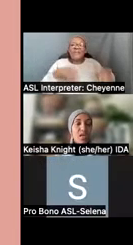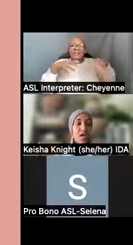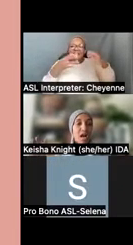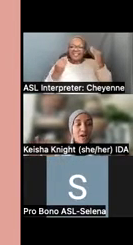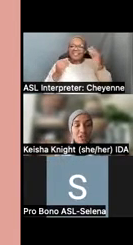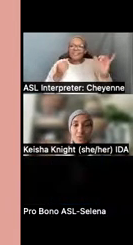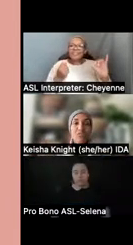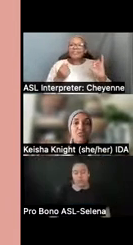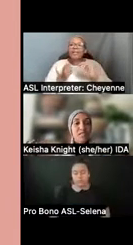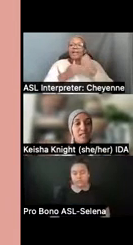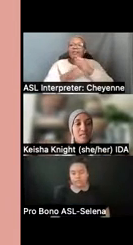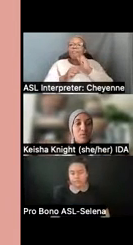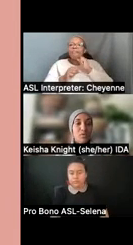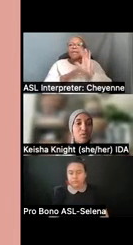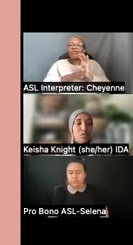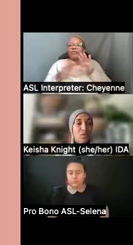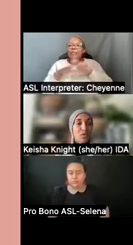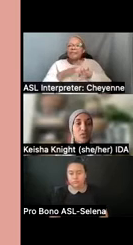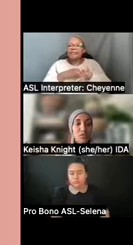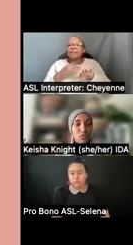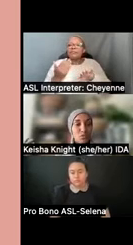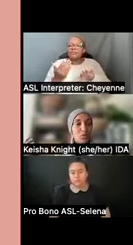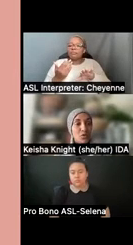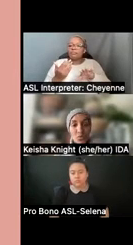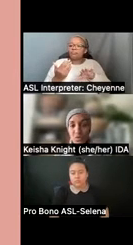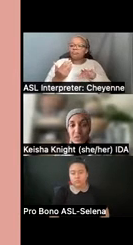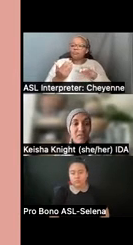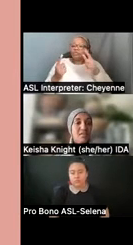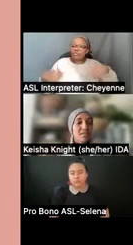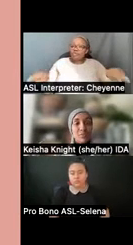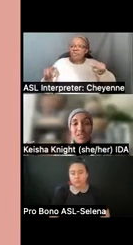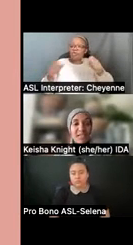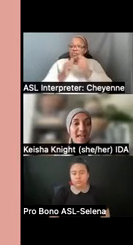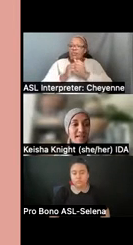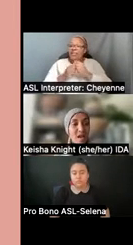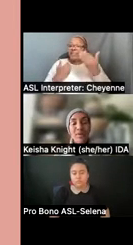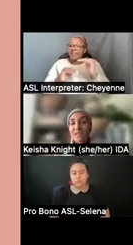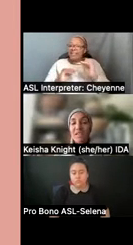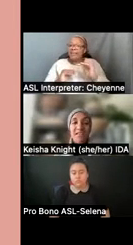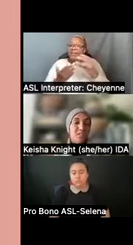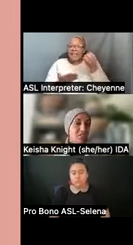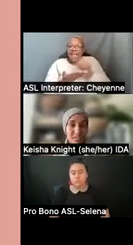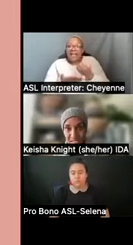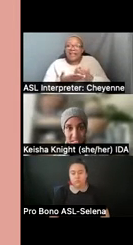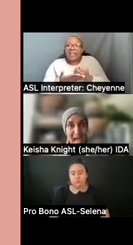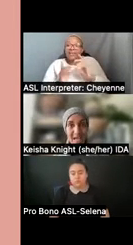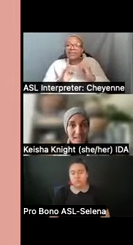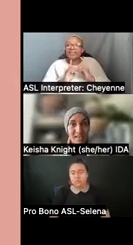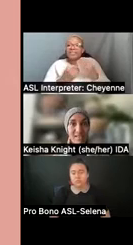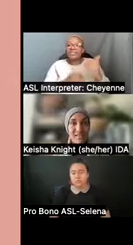How do you make your films accessible to those with limited economic and digital limits to access?